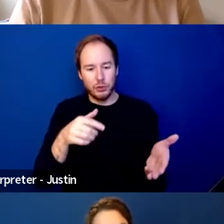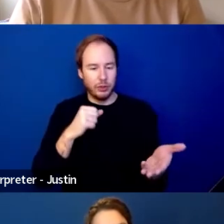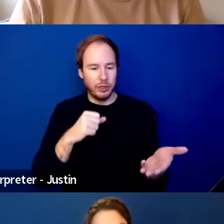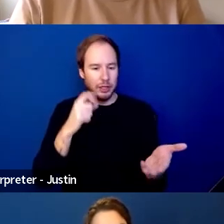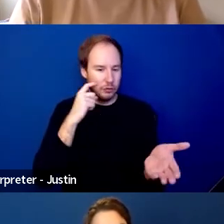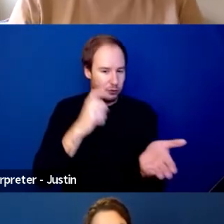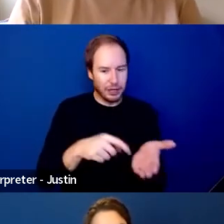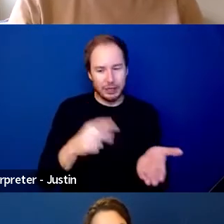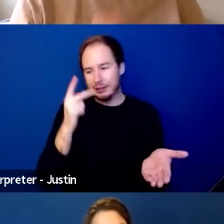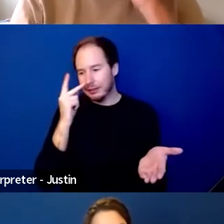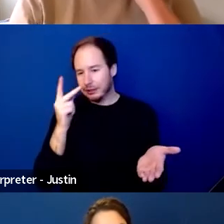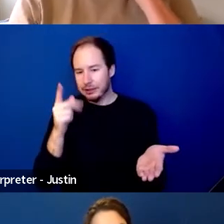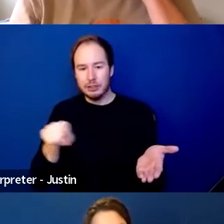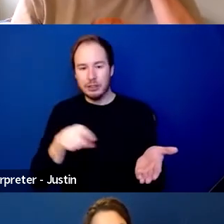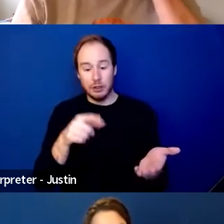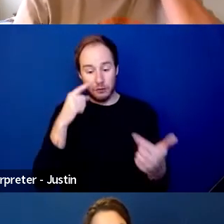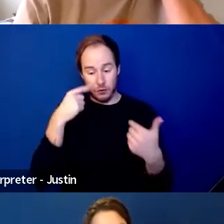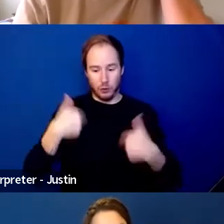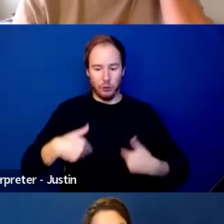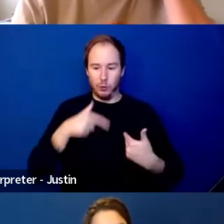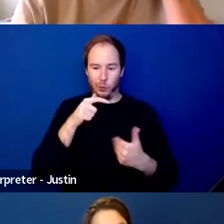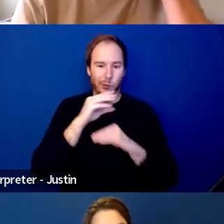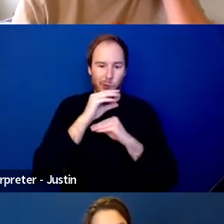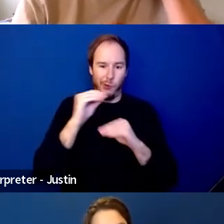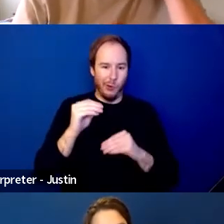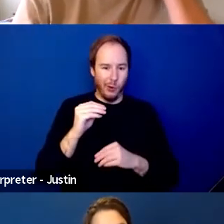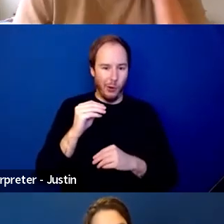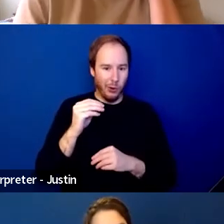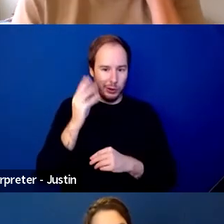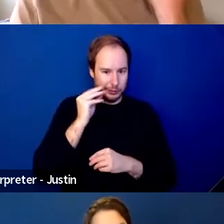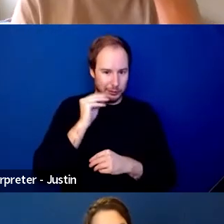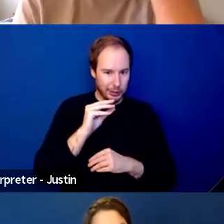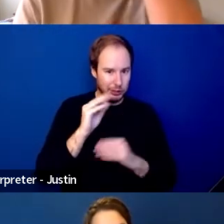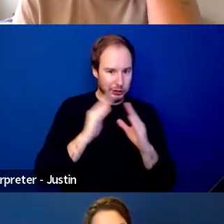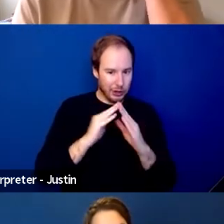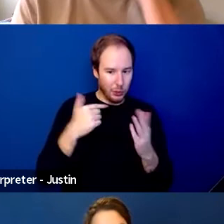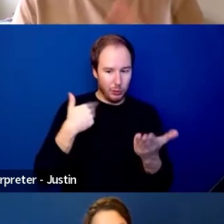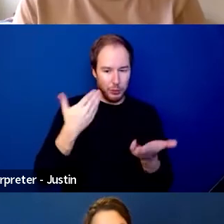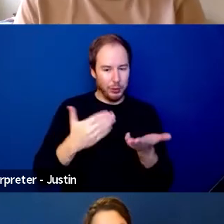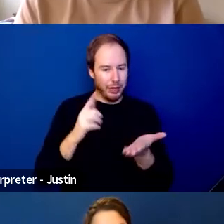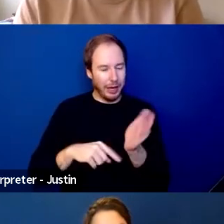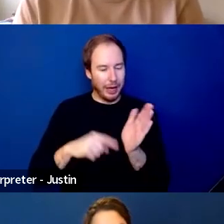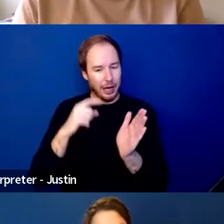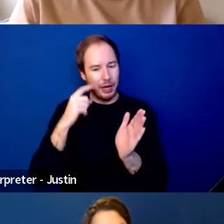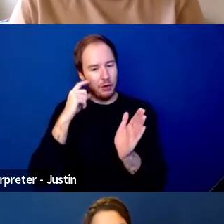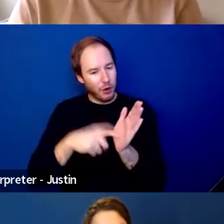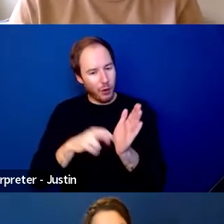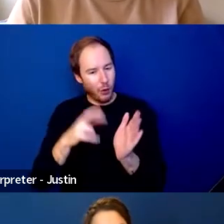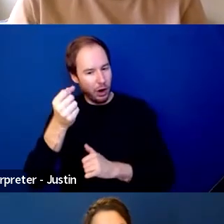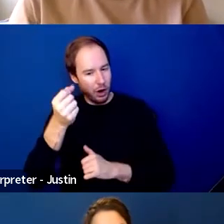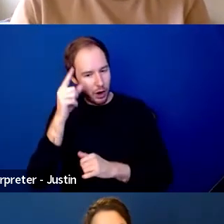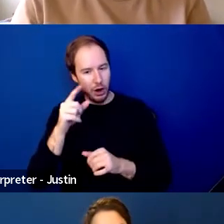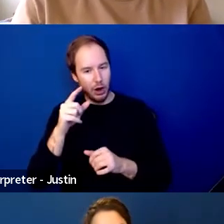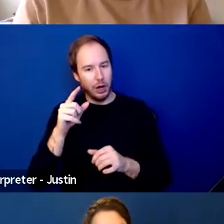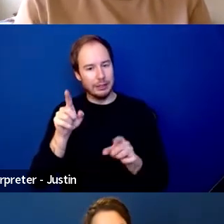who don't have lived experience that we can't understand in the same way that she can,